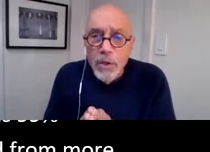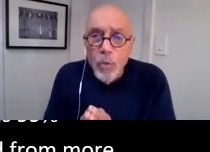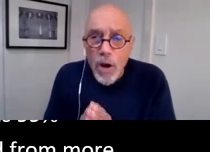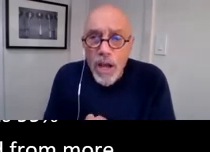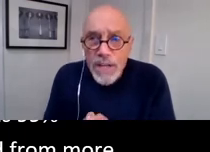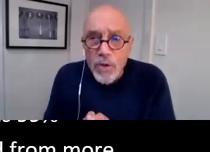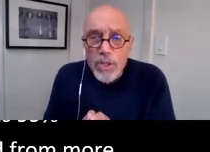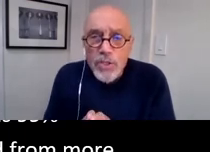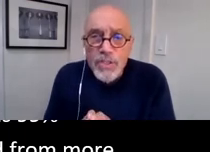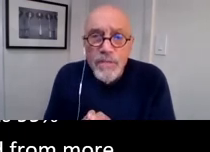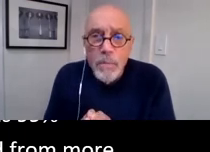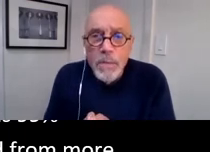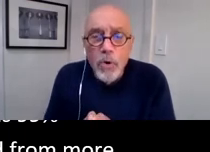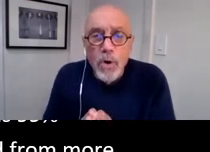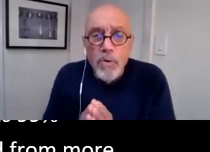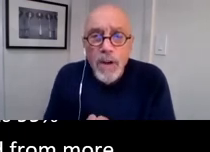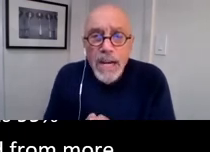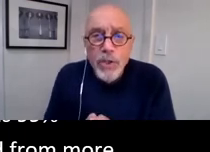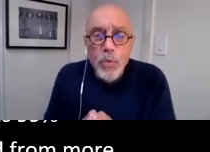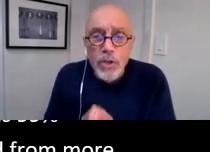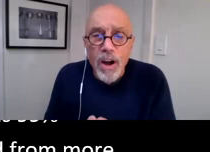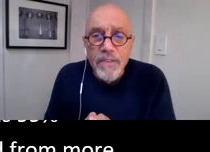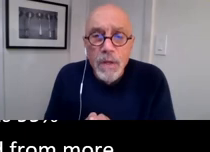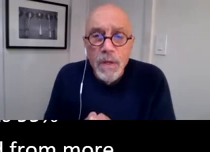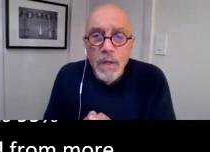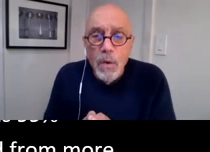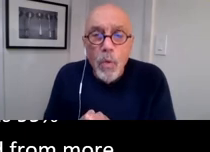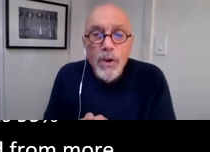and you want to ask questions of people who are providing you with coffee.